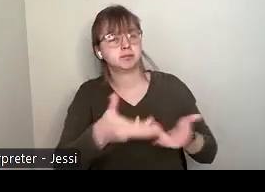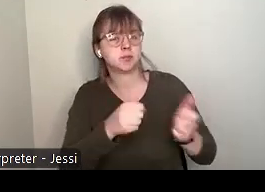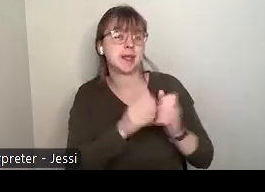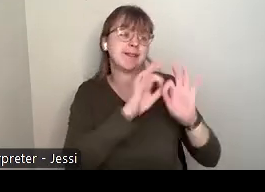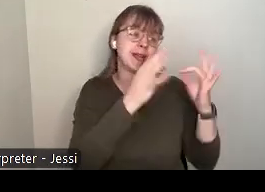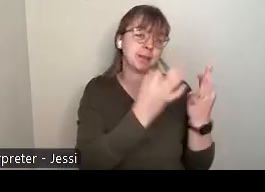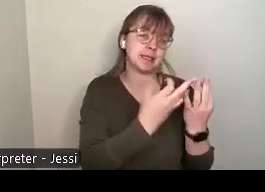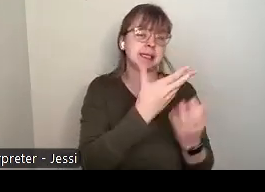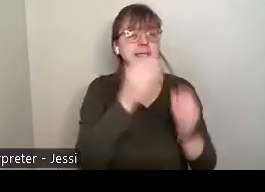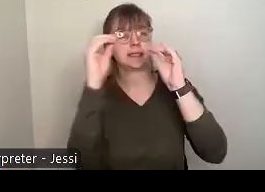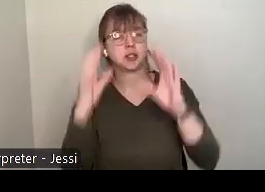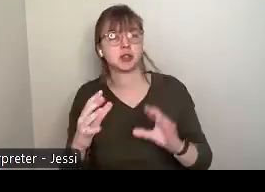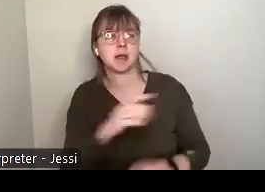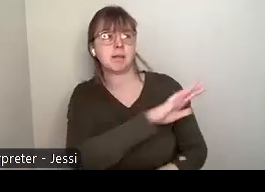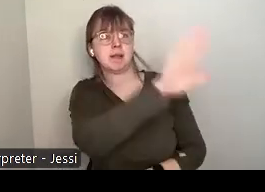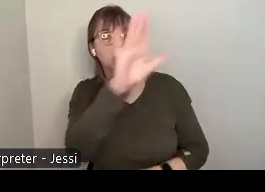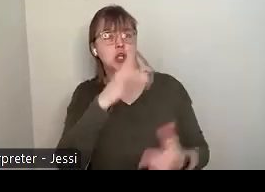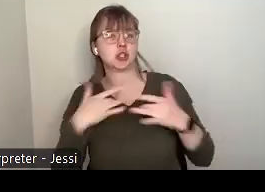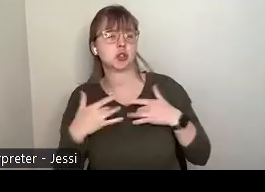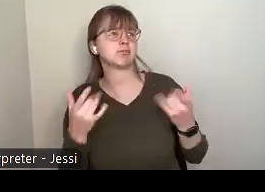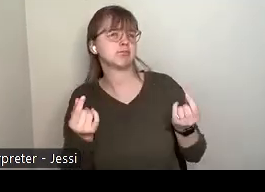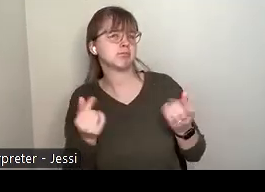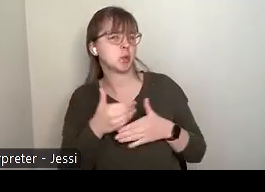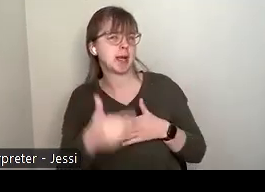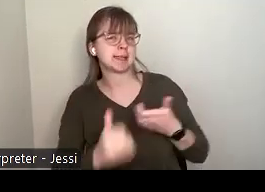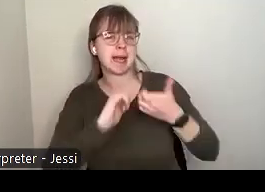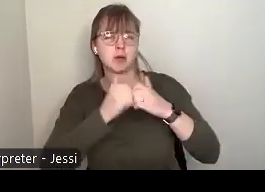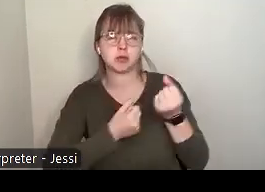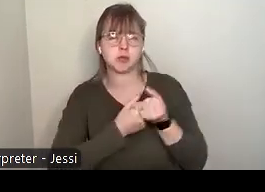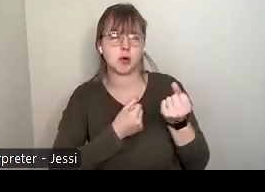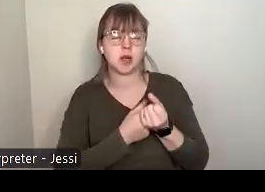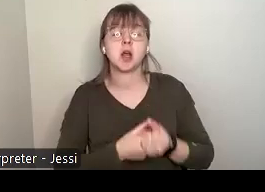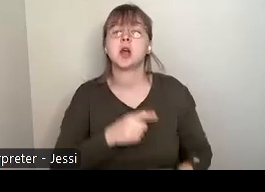be addressed we're always considering multip multiple levels of influence including the child